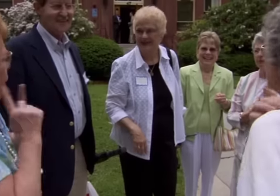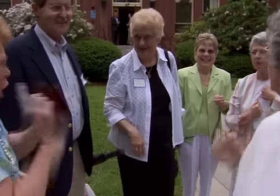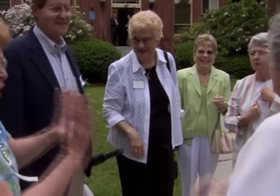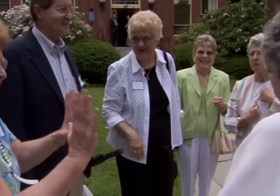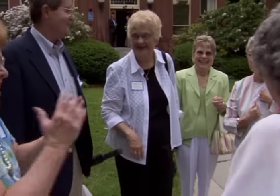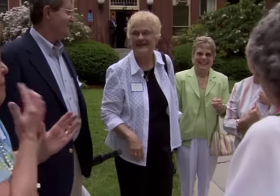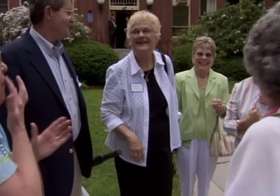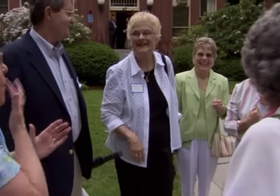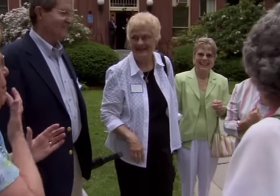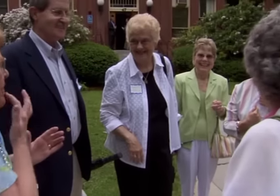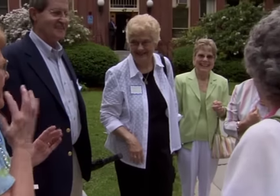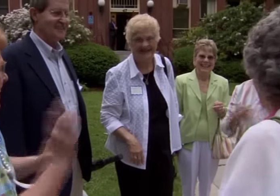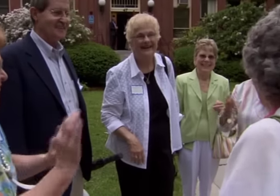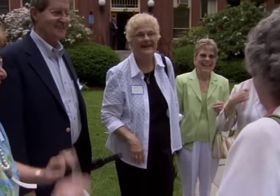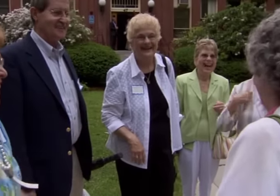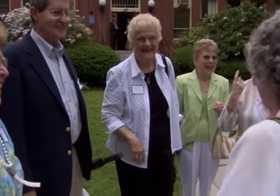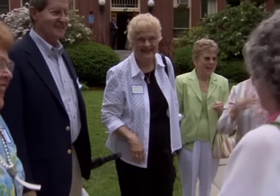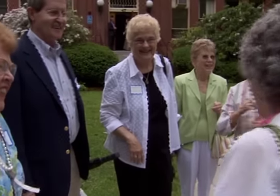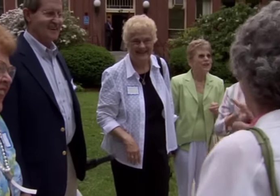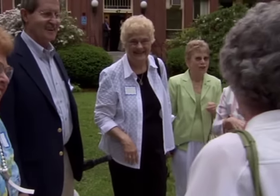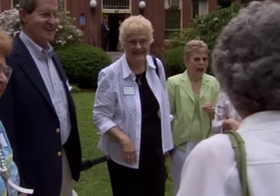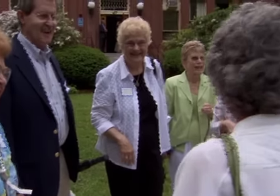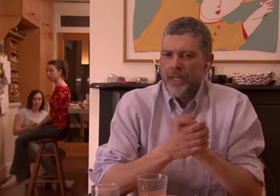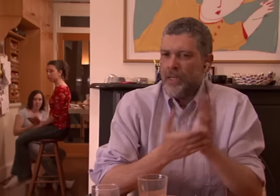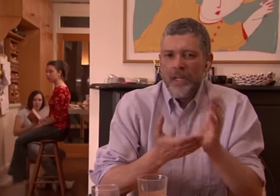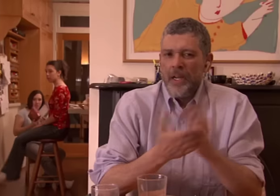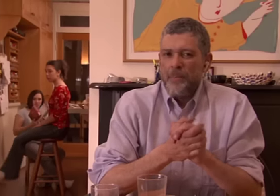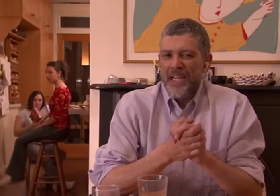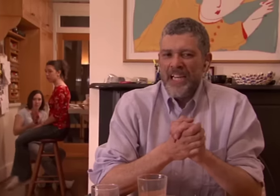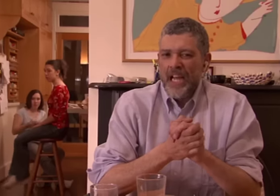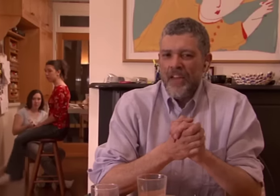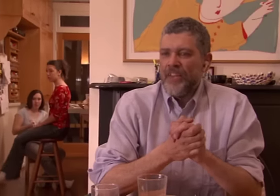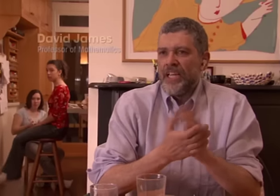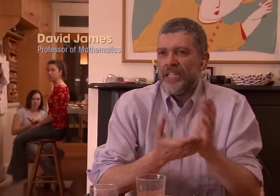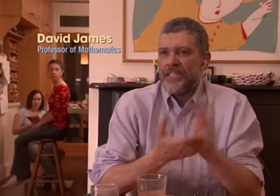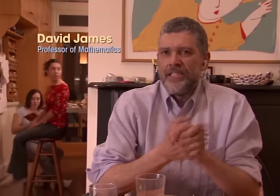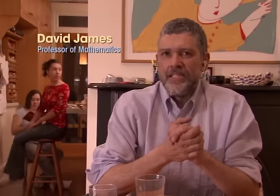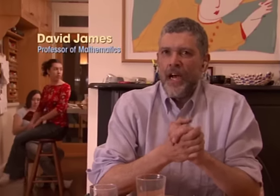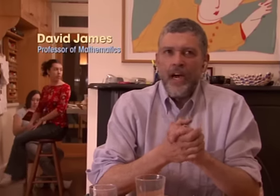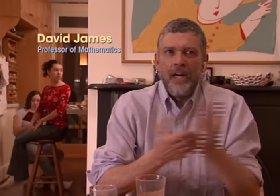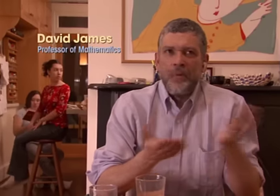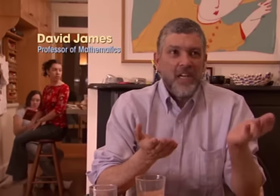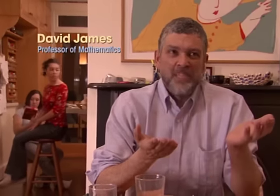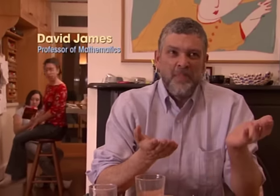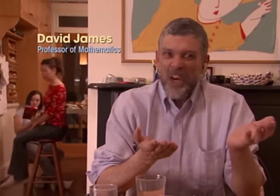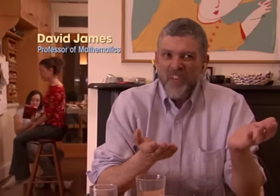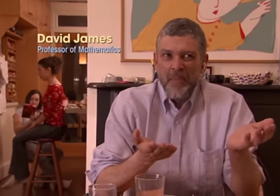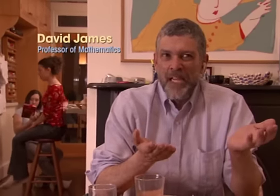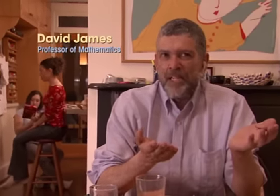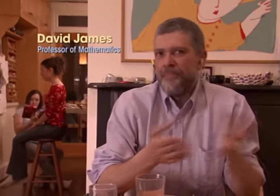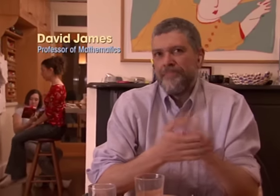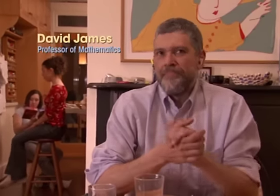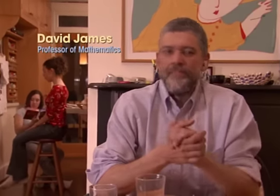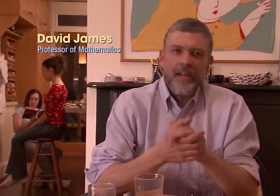that most hearing people imagine. Being deaf is, well, it's part of me.